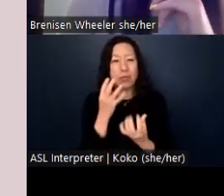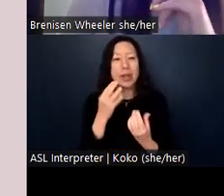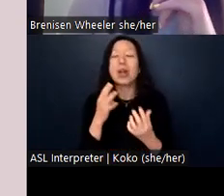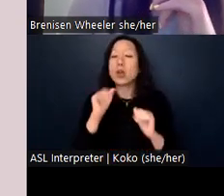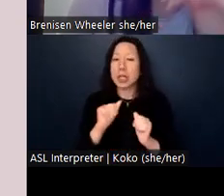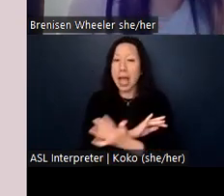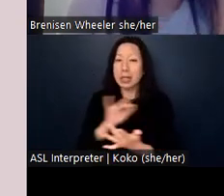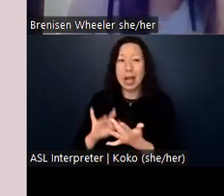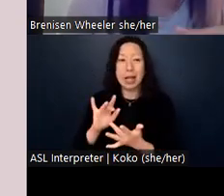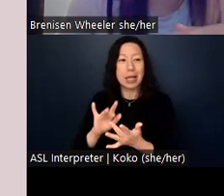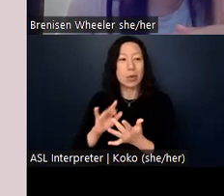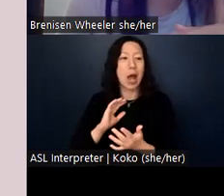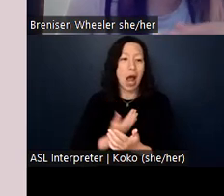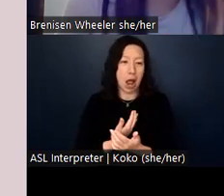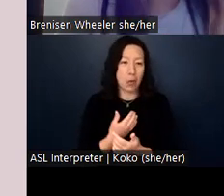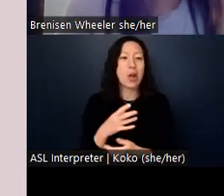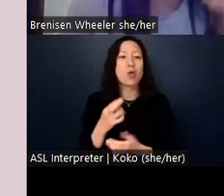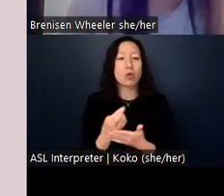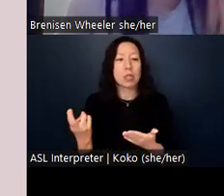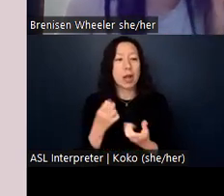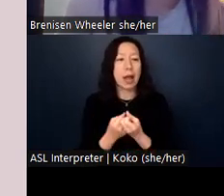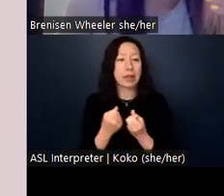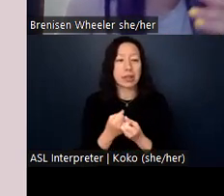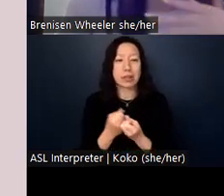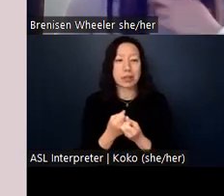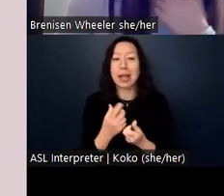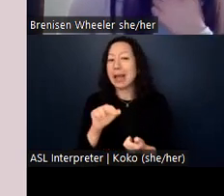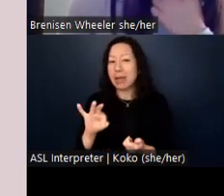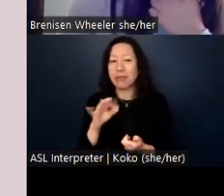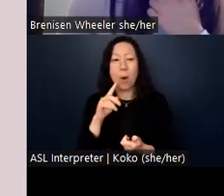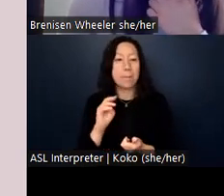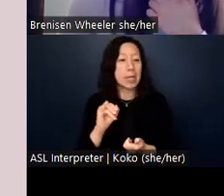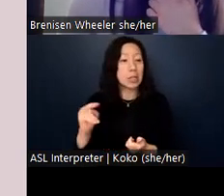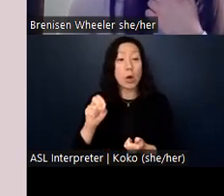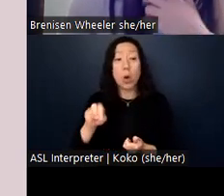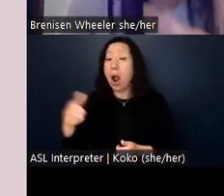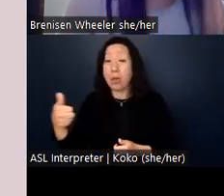13:31:26 You can contact with our you have to live in Minnesota, or any specific county to reach out to us. 13:31:32 And i'll also put the same duplicate